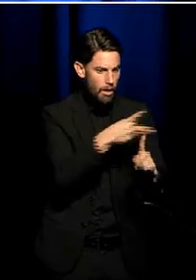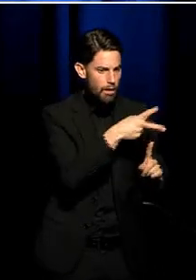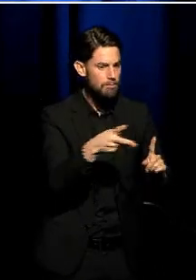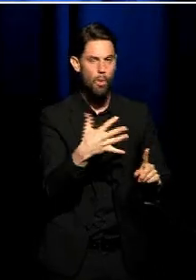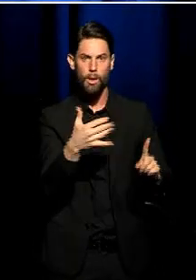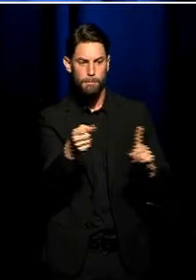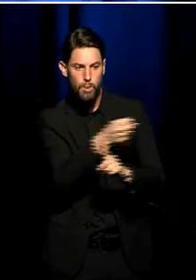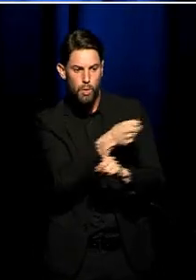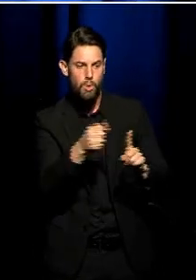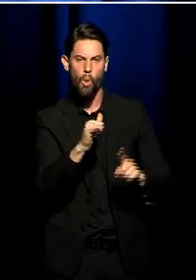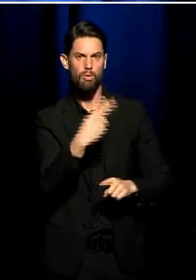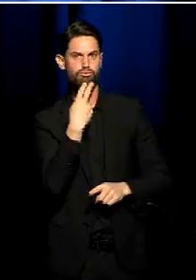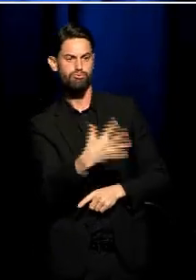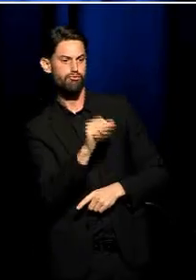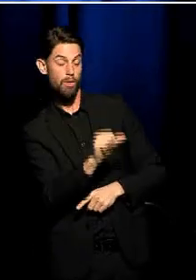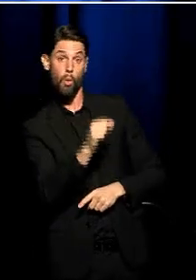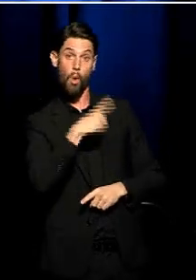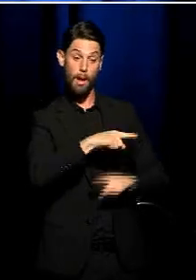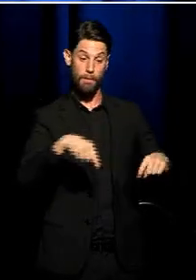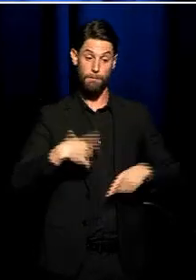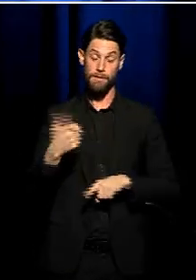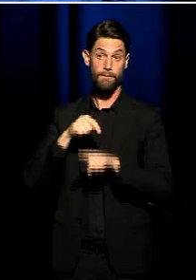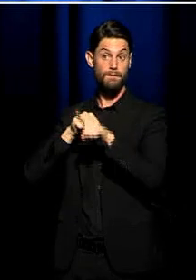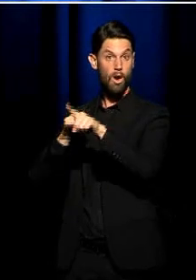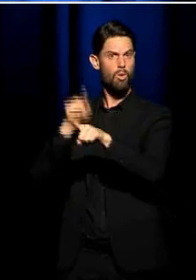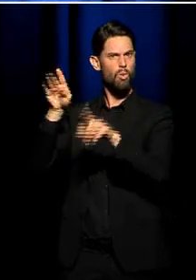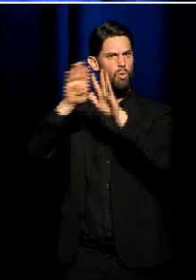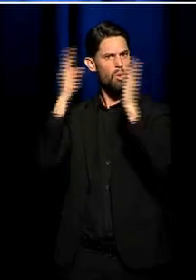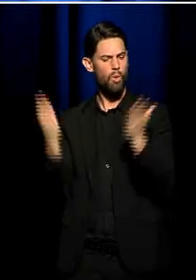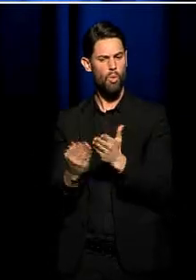the Convention on the Rights of Persons with Disabilities. AND it is